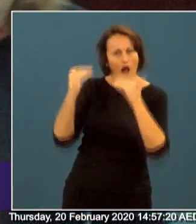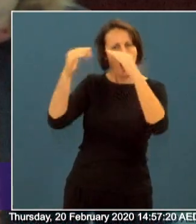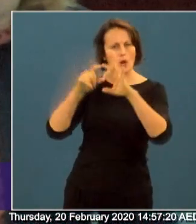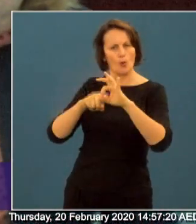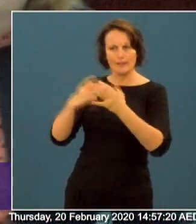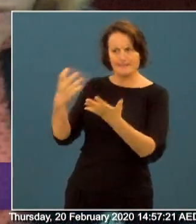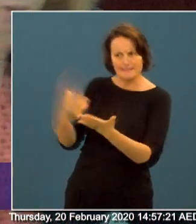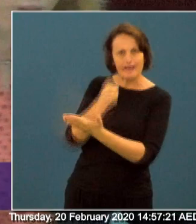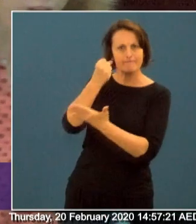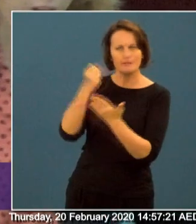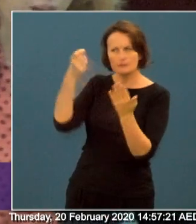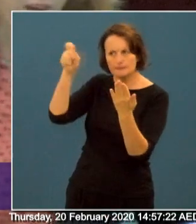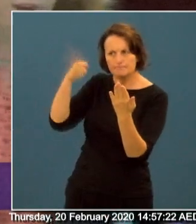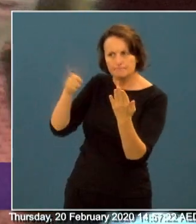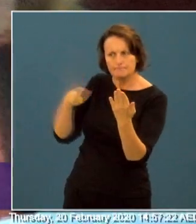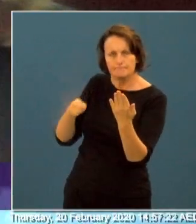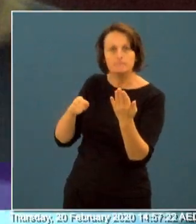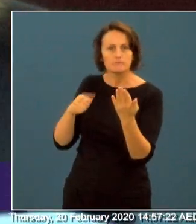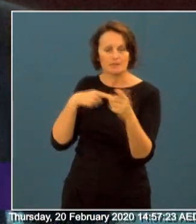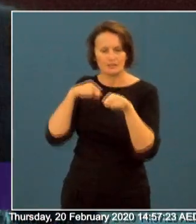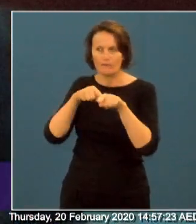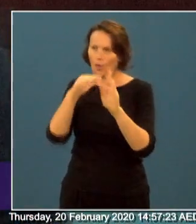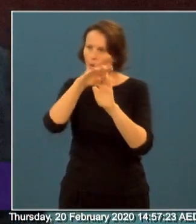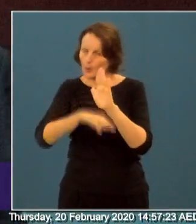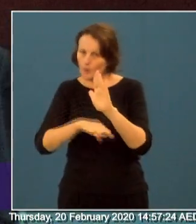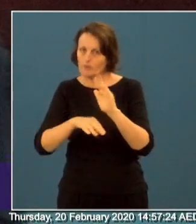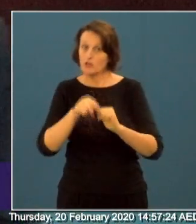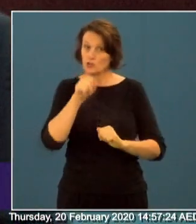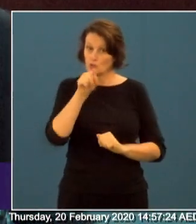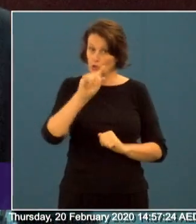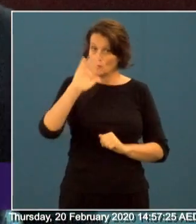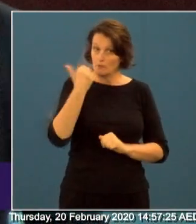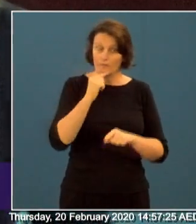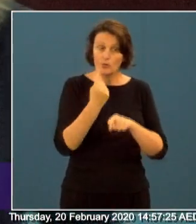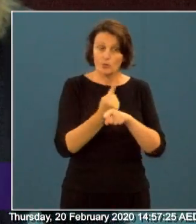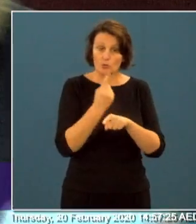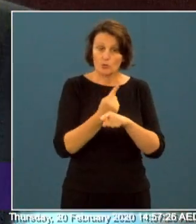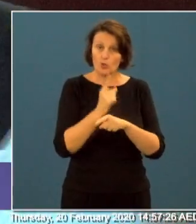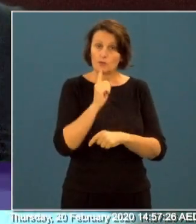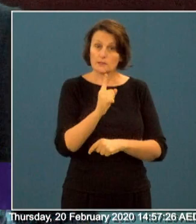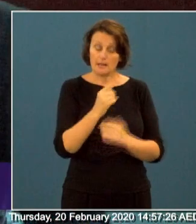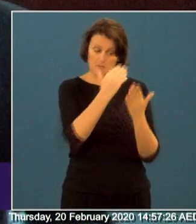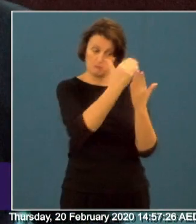And you have said that those standards —